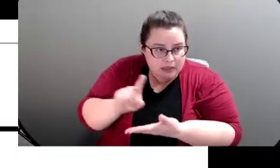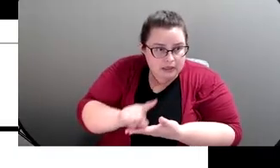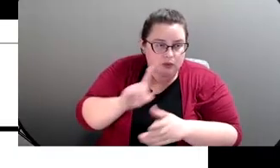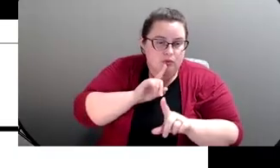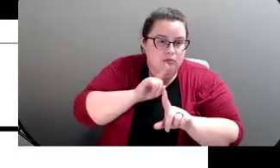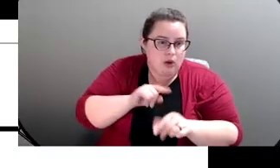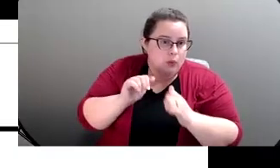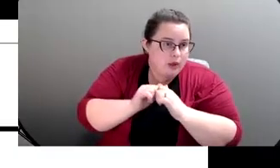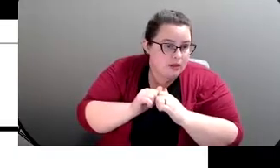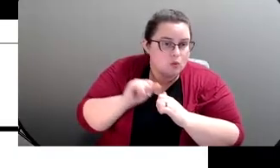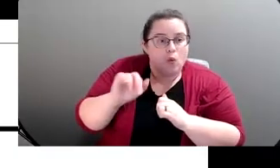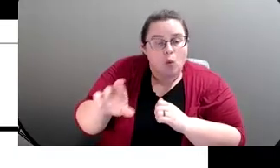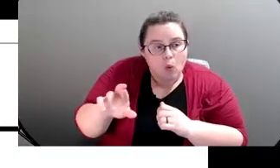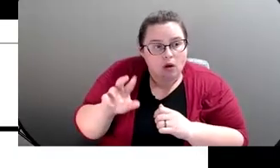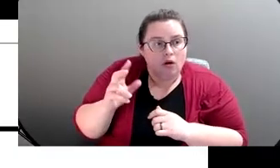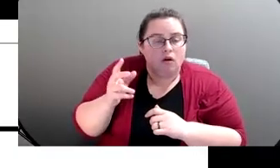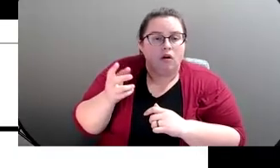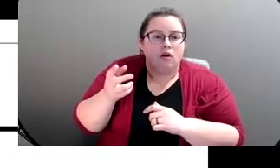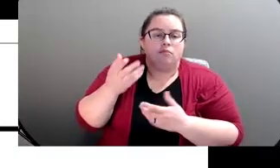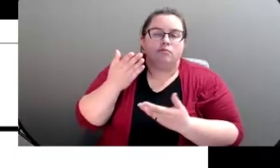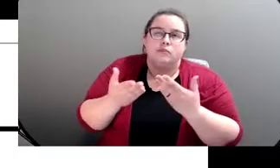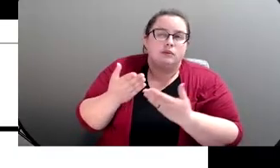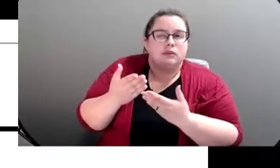Or maybe, one, assignment